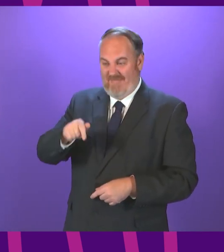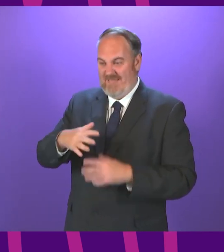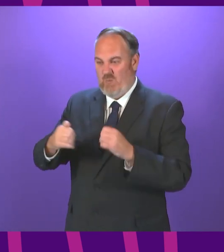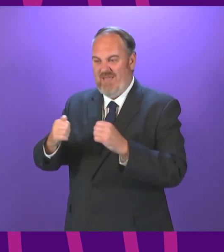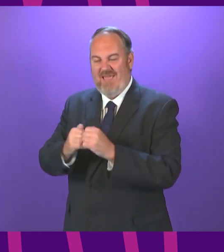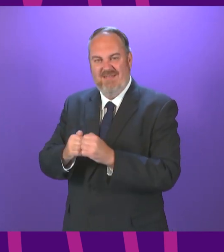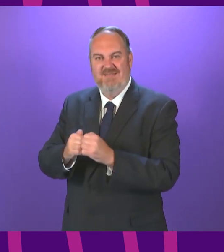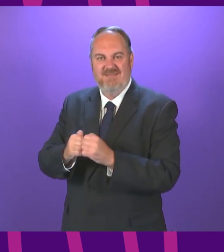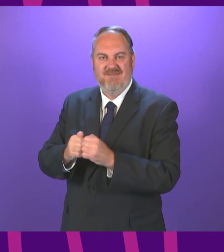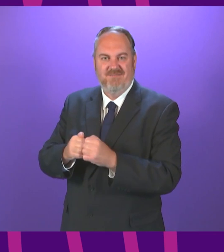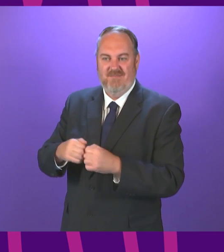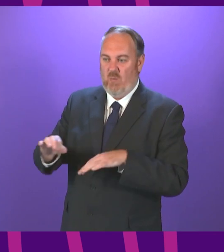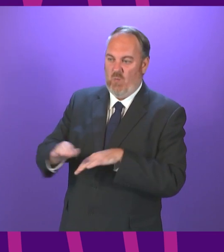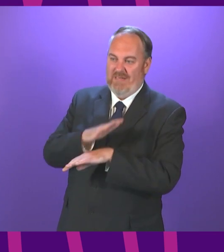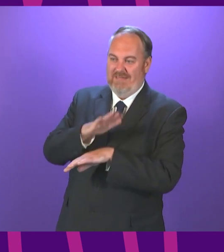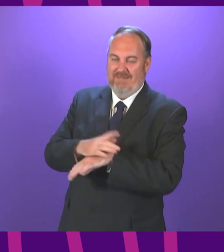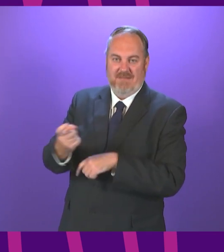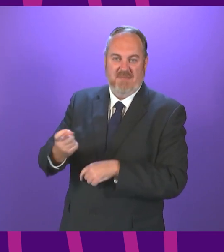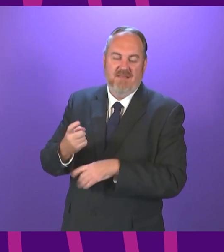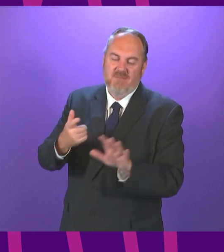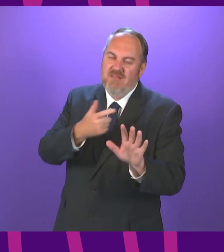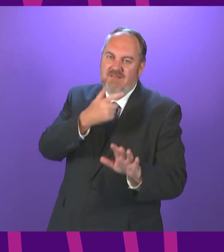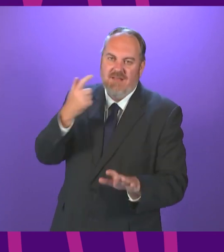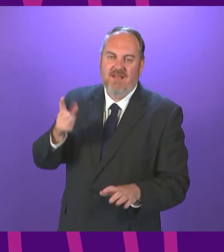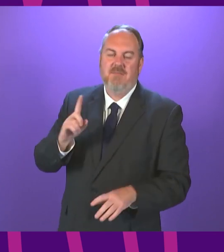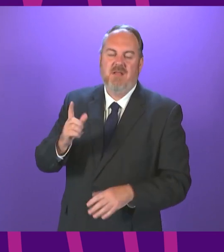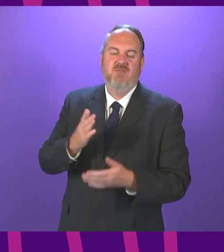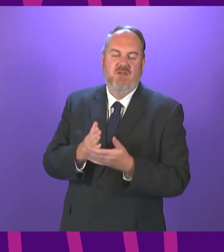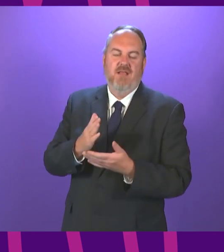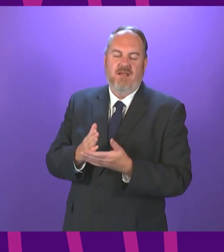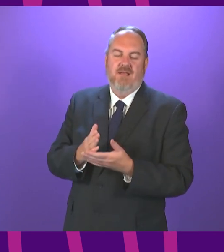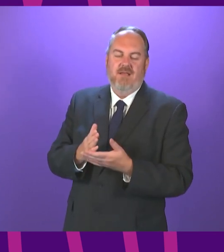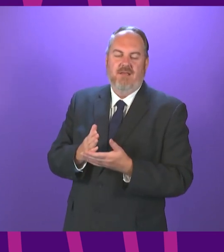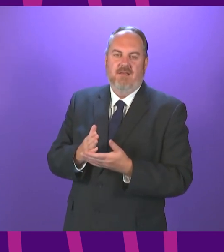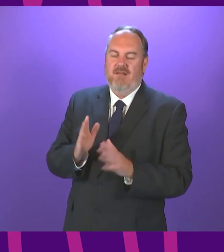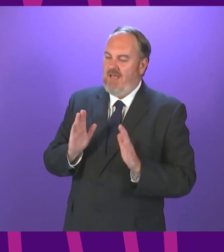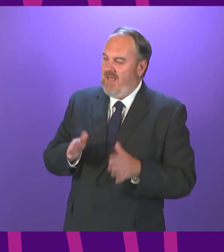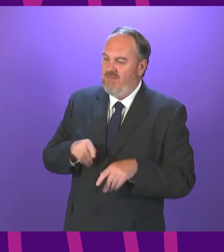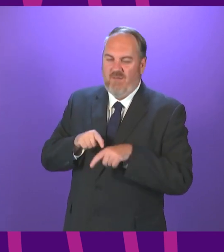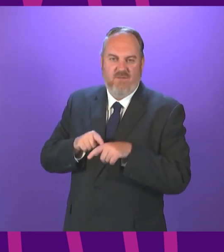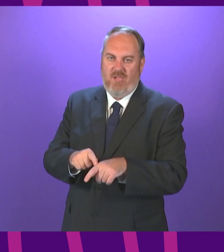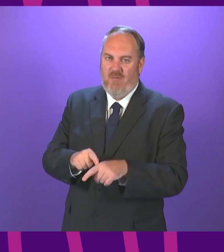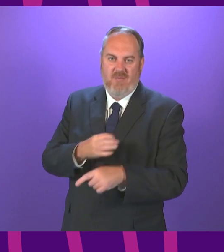have to take decisions based on all the factors that I have set out, and we have to act as